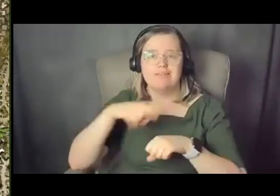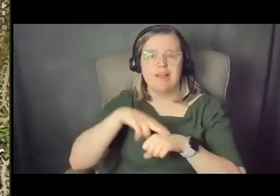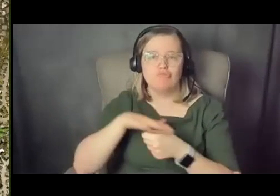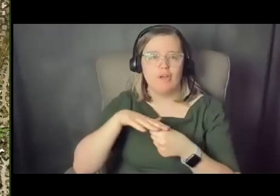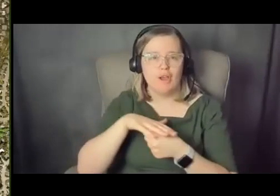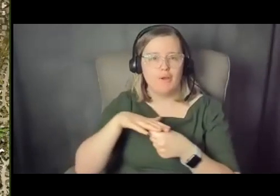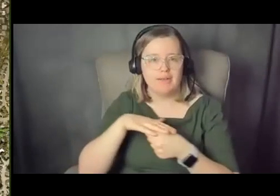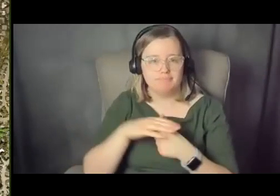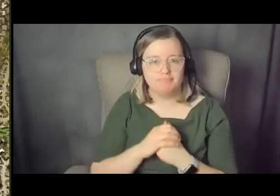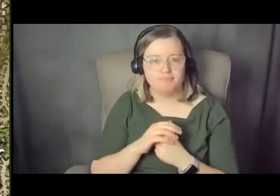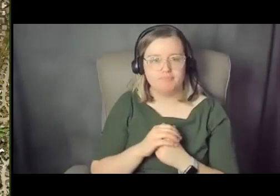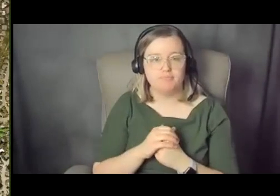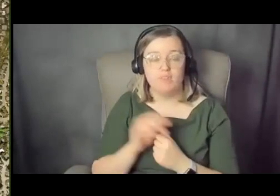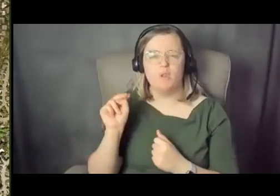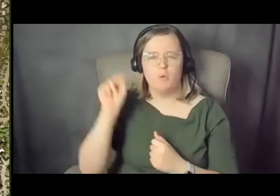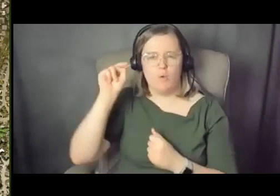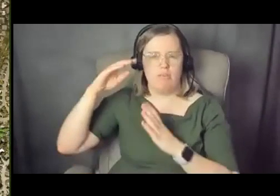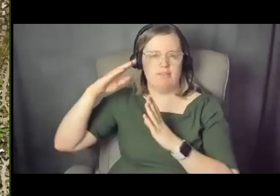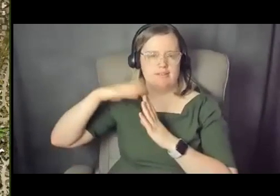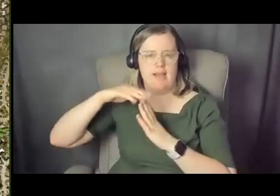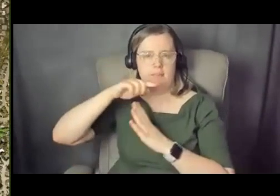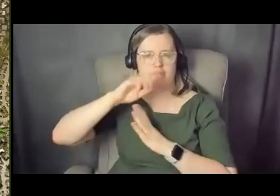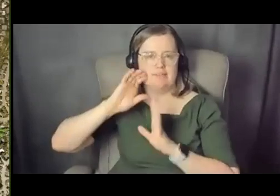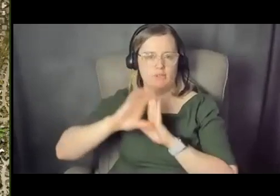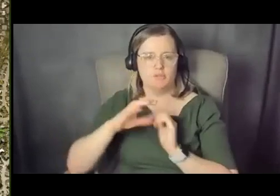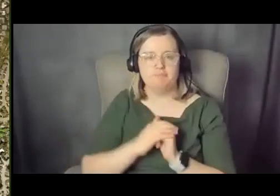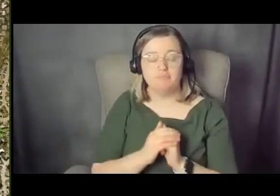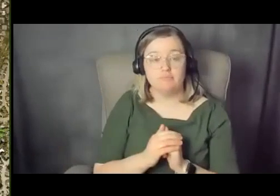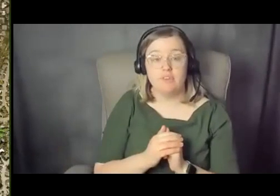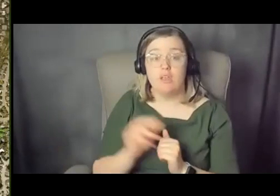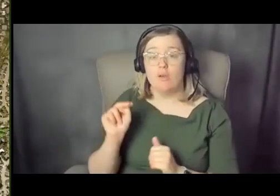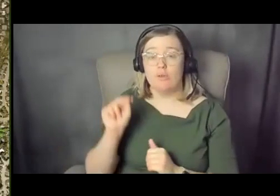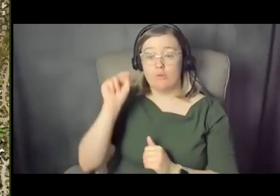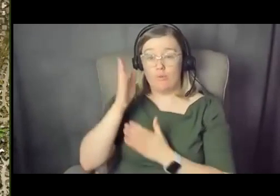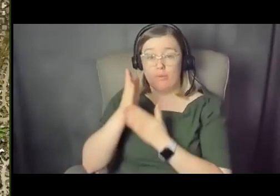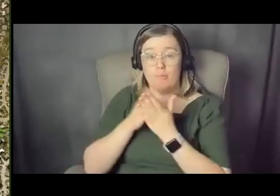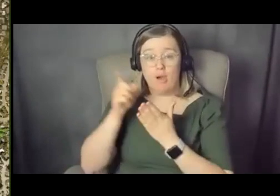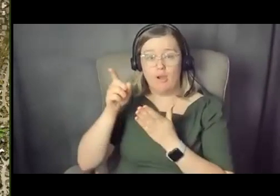The northern part of the Coal Creek pipe runs along the banks